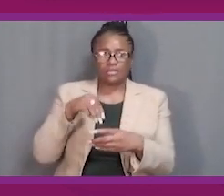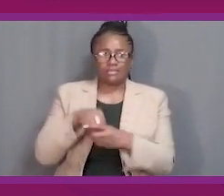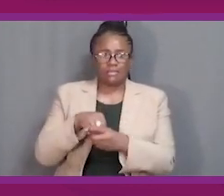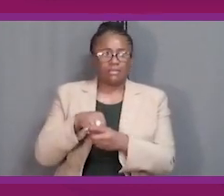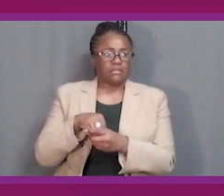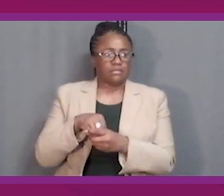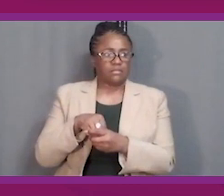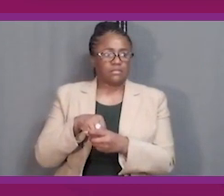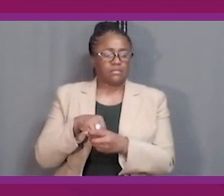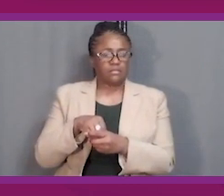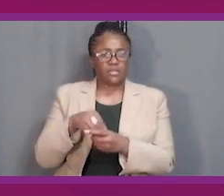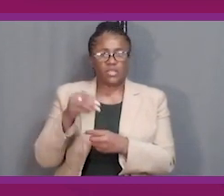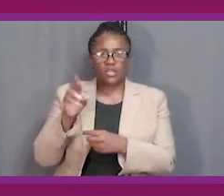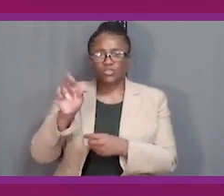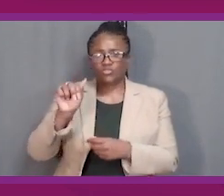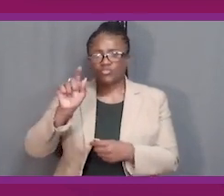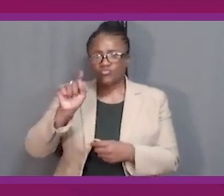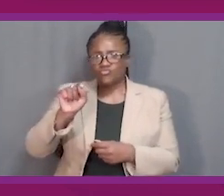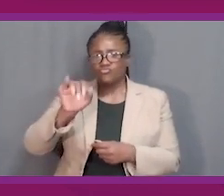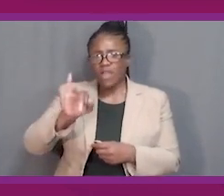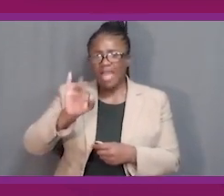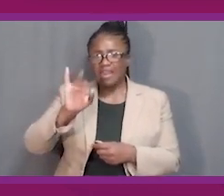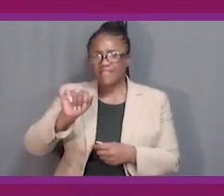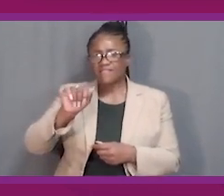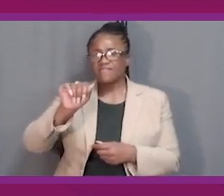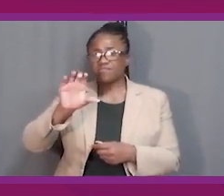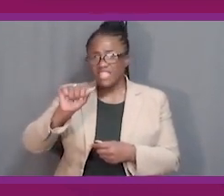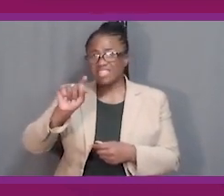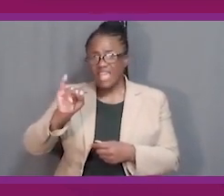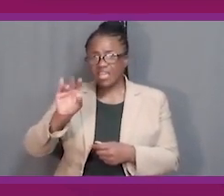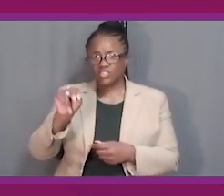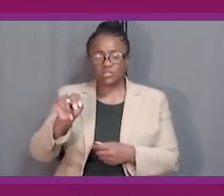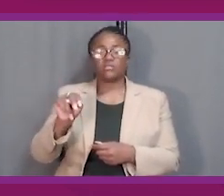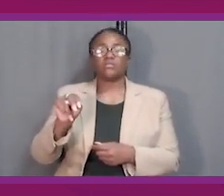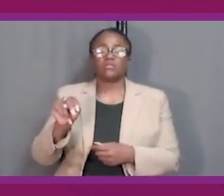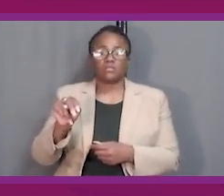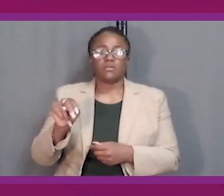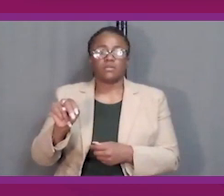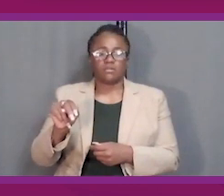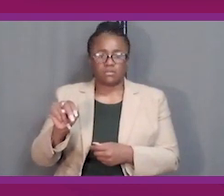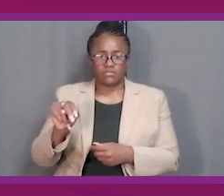with Disabilities, and I know you all still struggle with enforcement, but